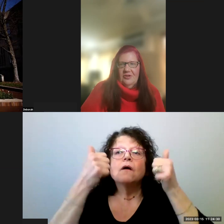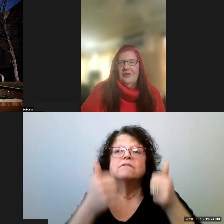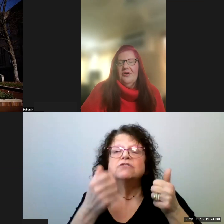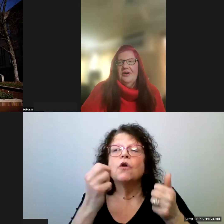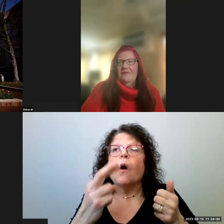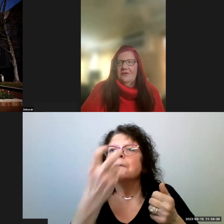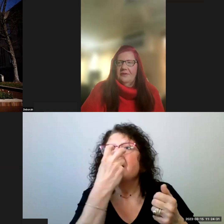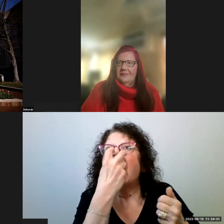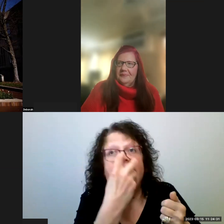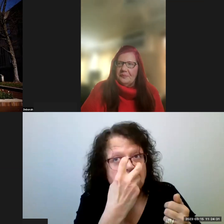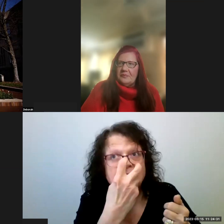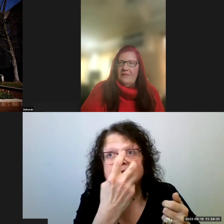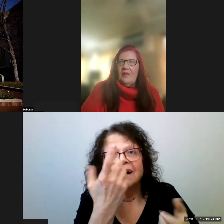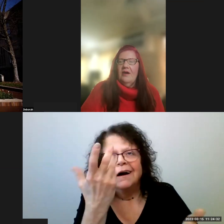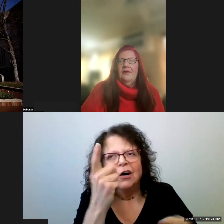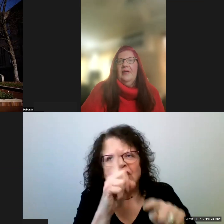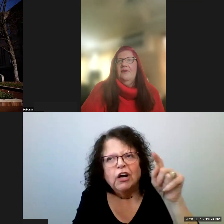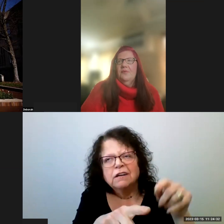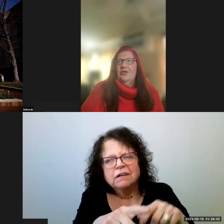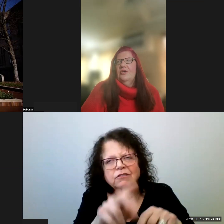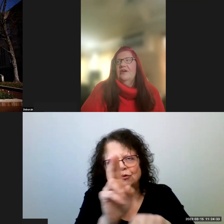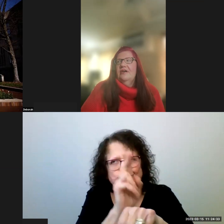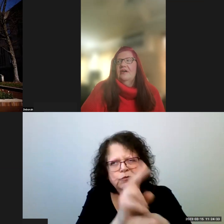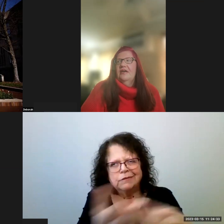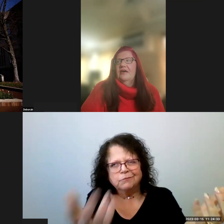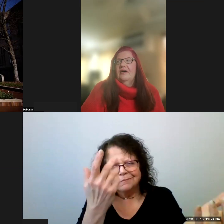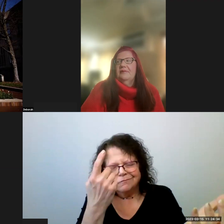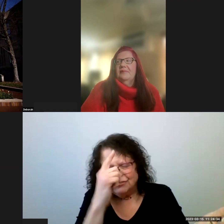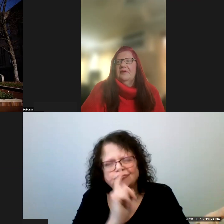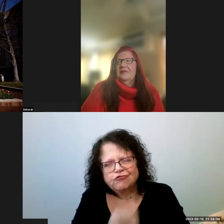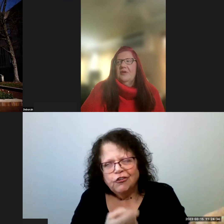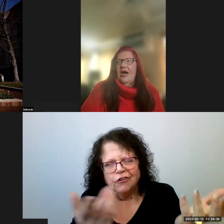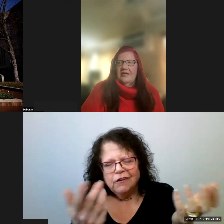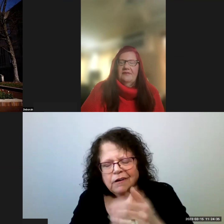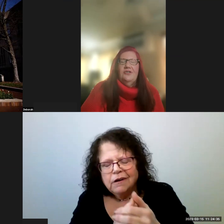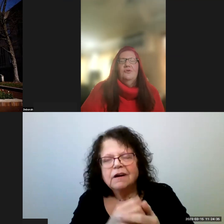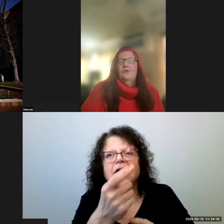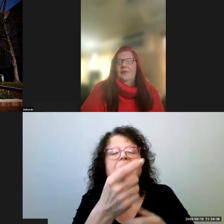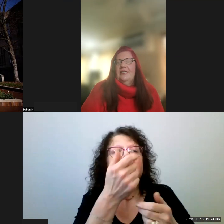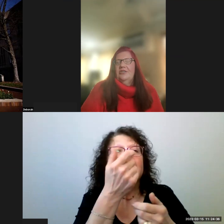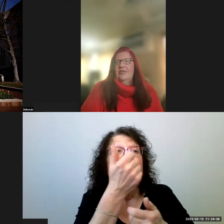certainly couldn't have used them. Anyone with some cognitive issues or potentially